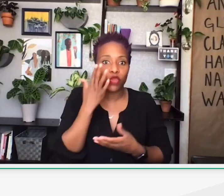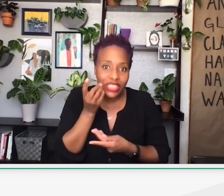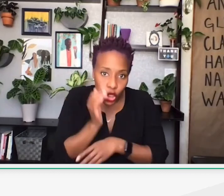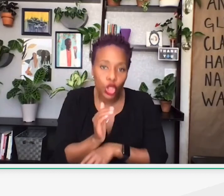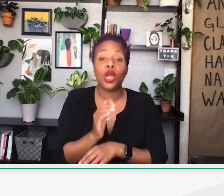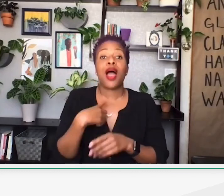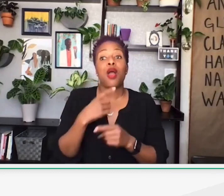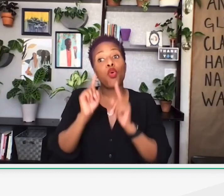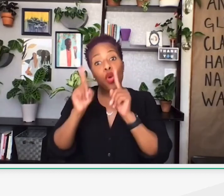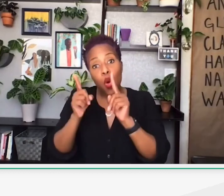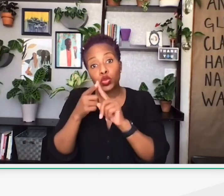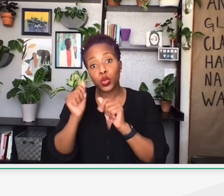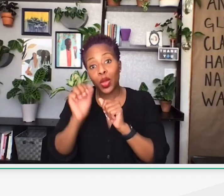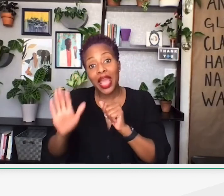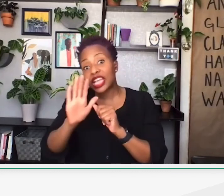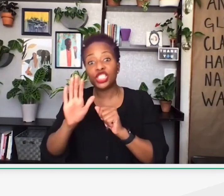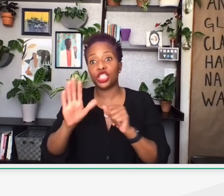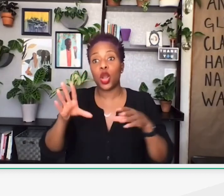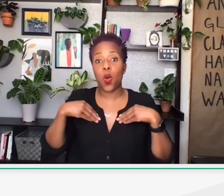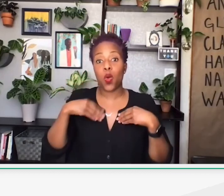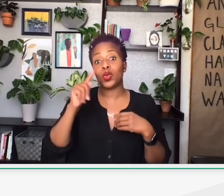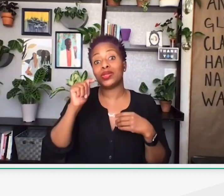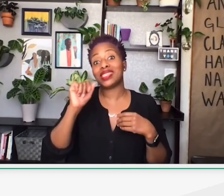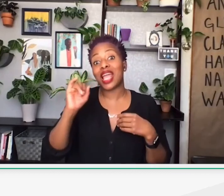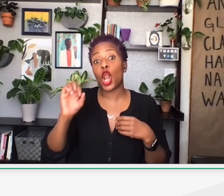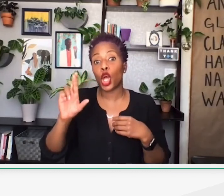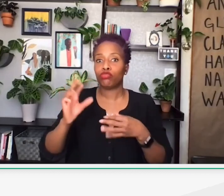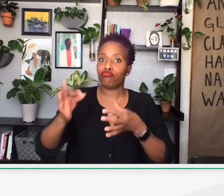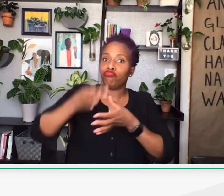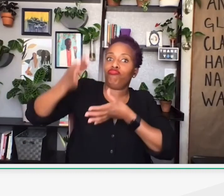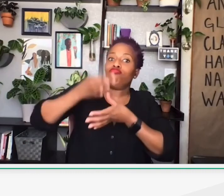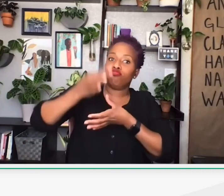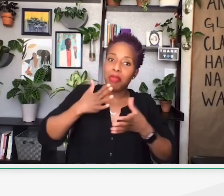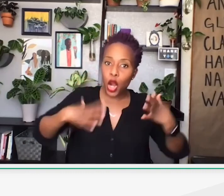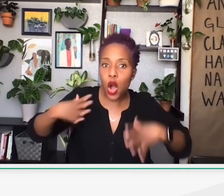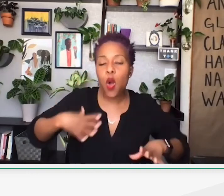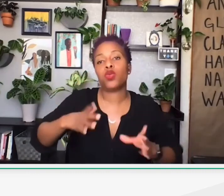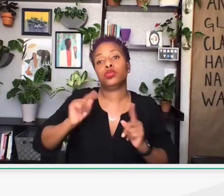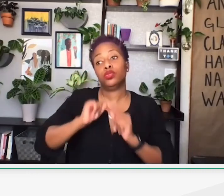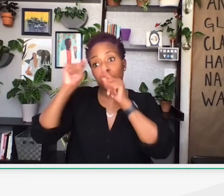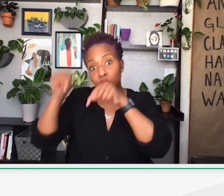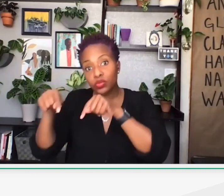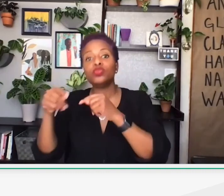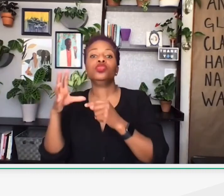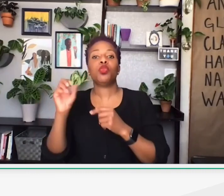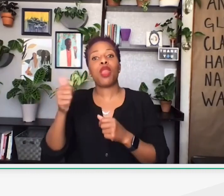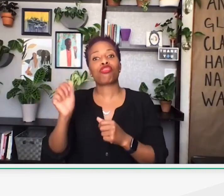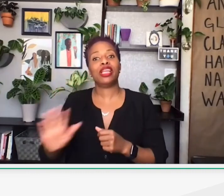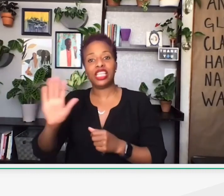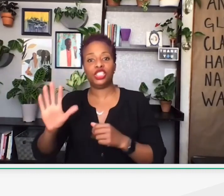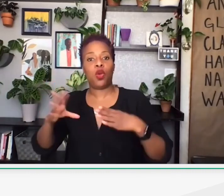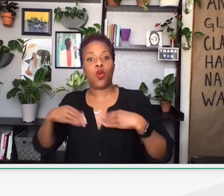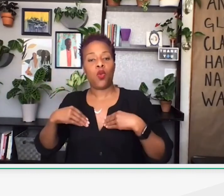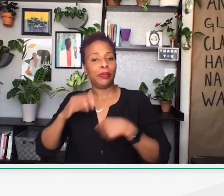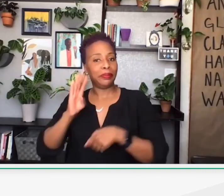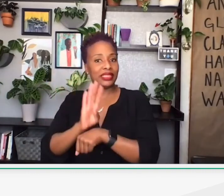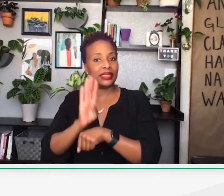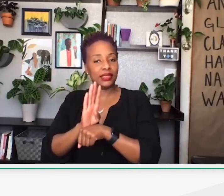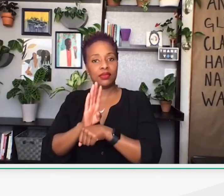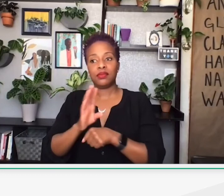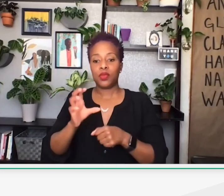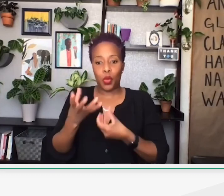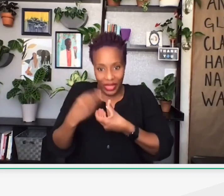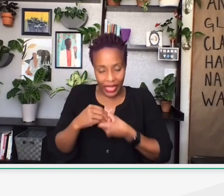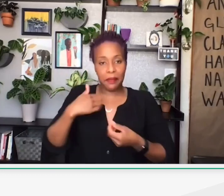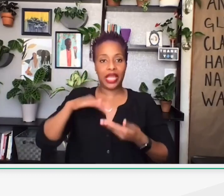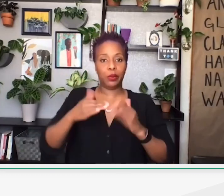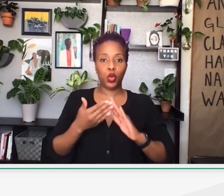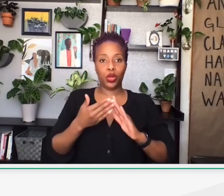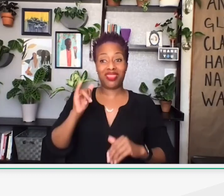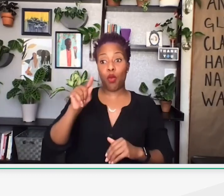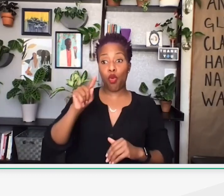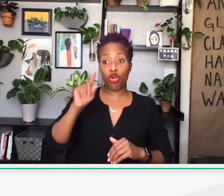an Asian restaurant and buy lunch or dinner at that restaurant. Or maybe I would go to a tailor.